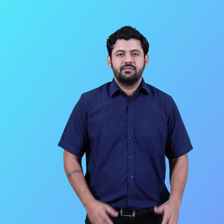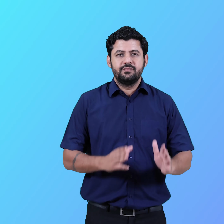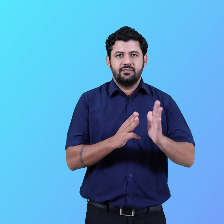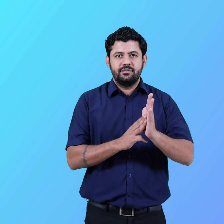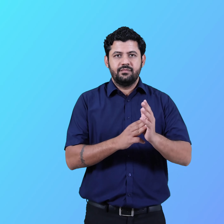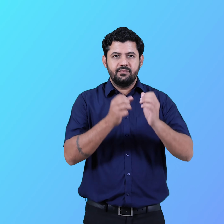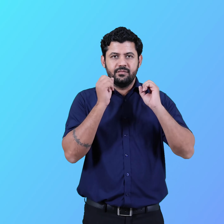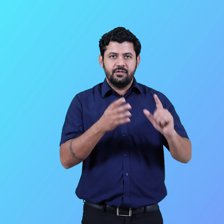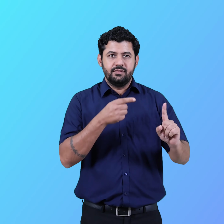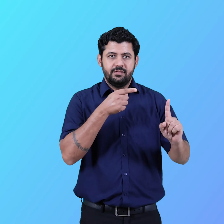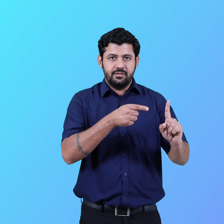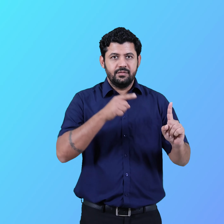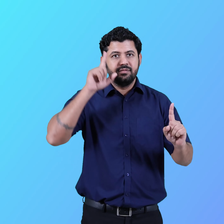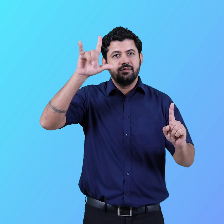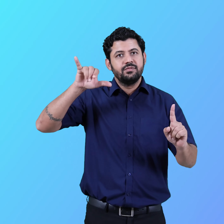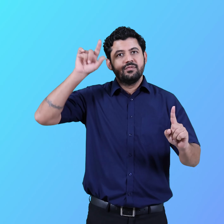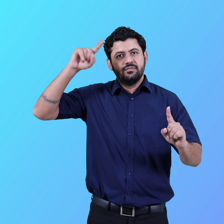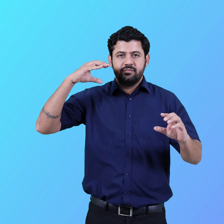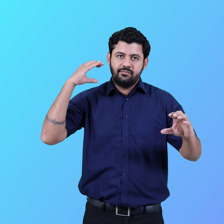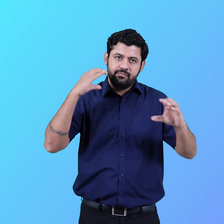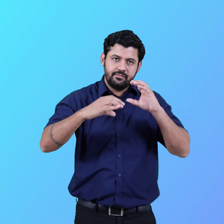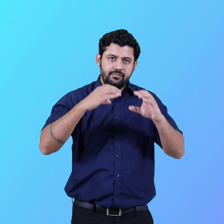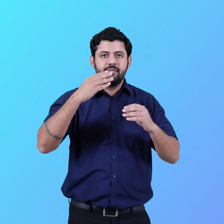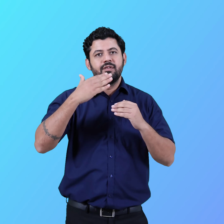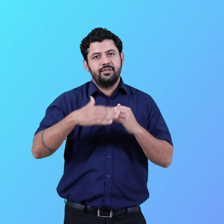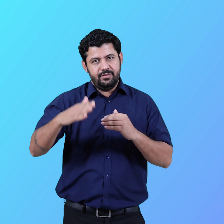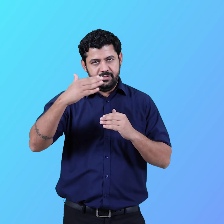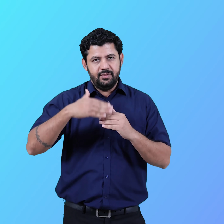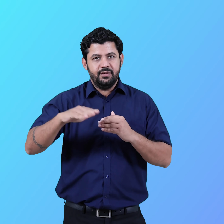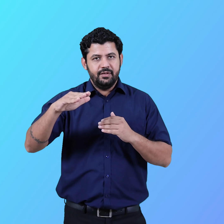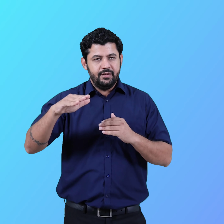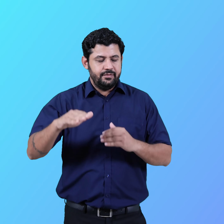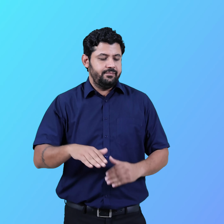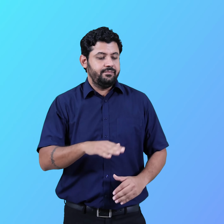The LORD said to Moses,